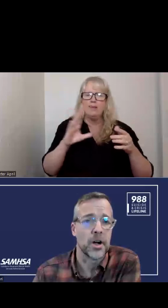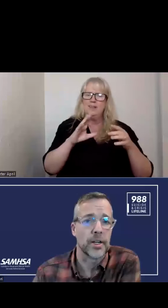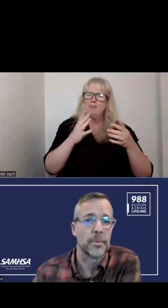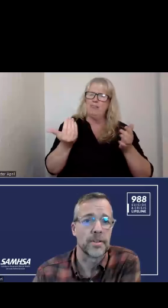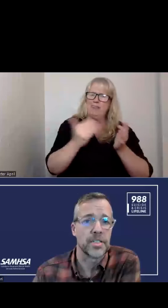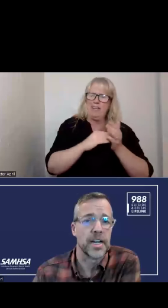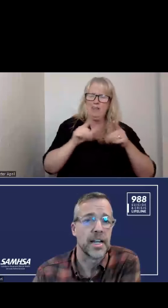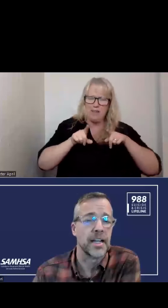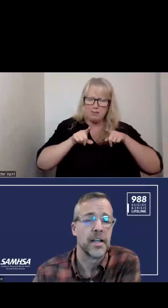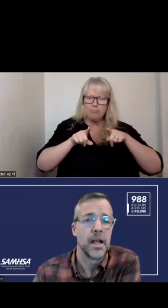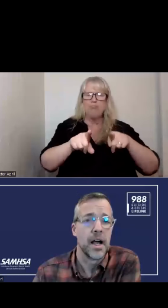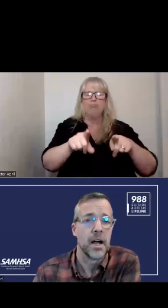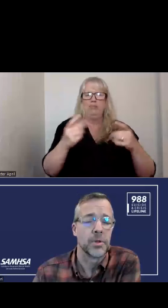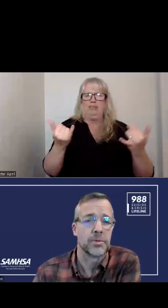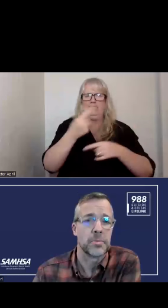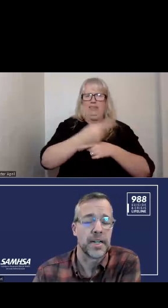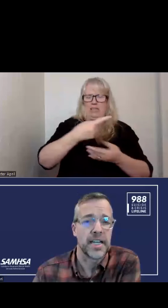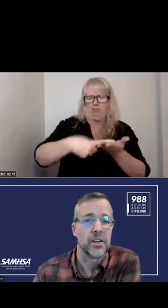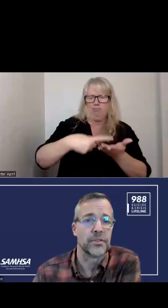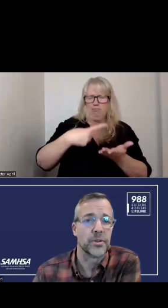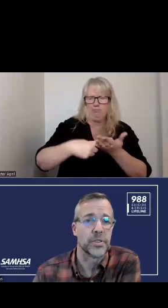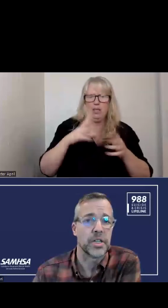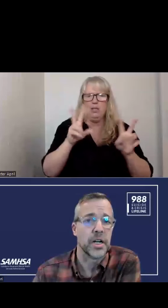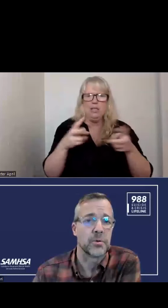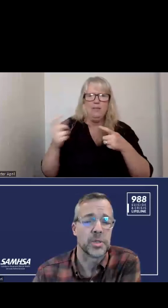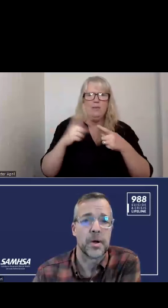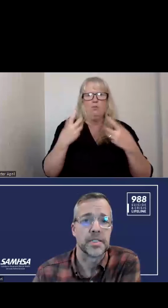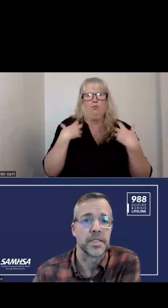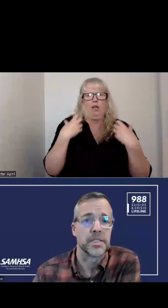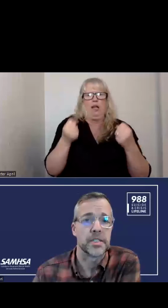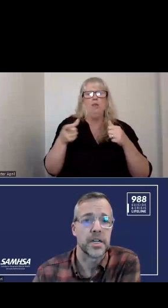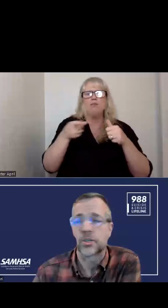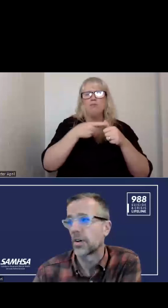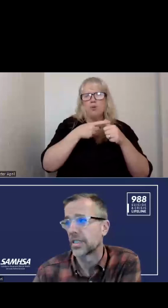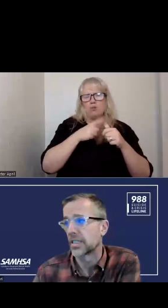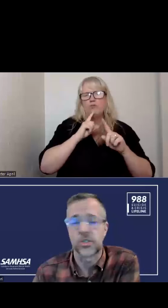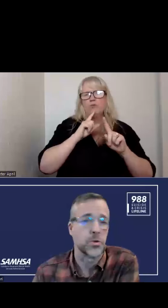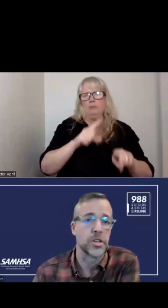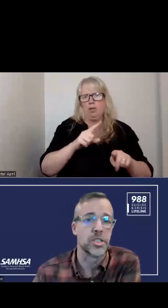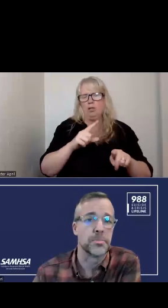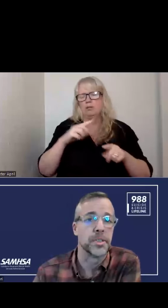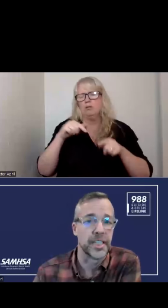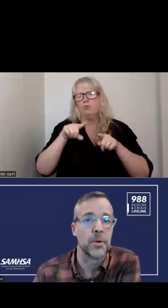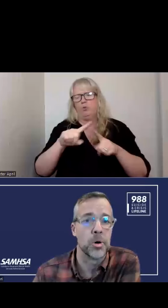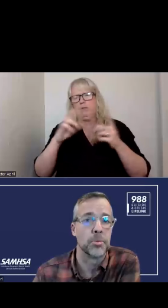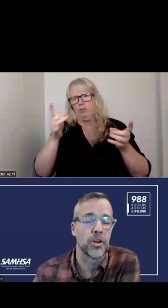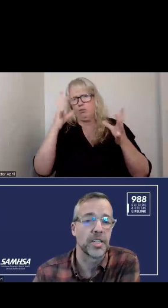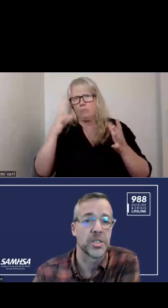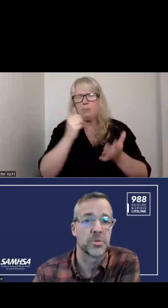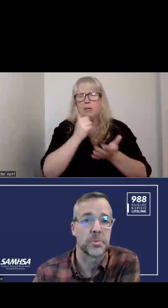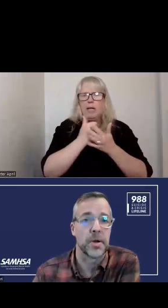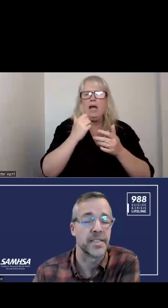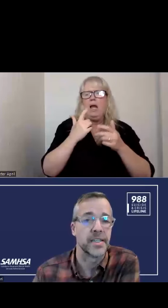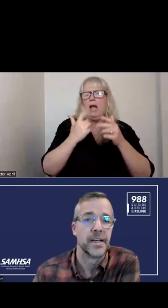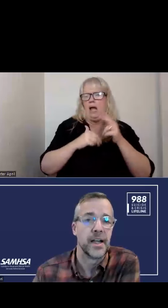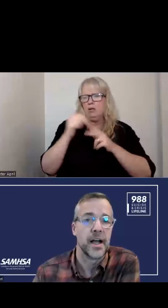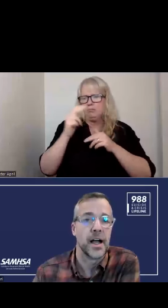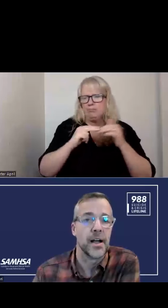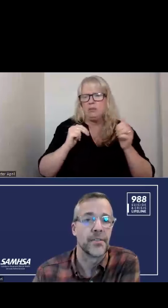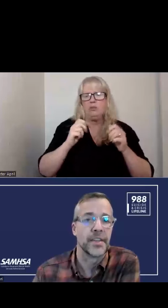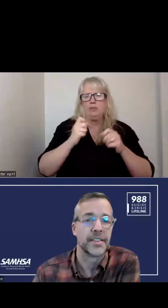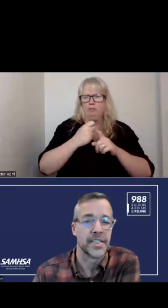BEEN TALKING ABOUT TODAY AND BUILDING OUT MOBILE RESPONSE THAT